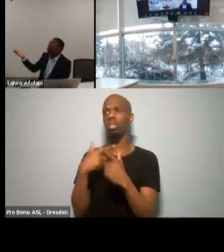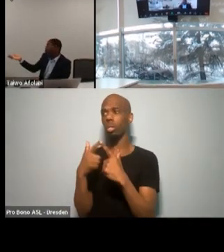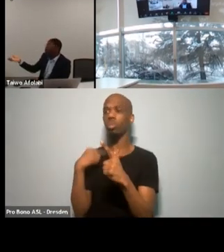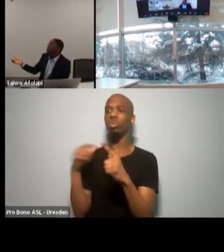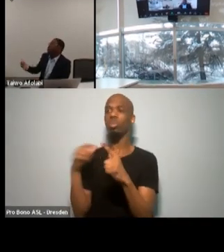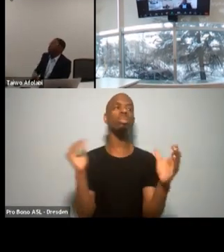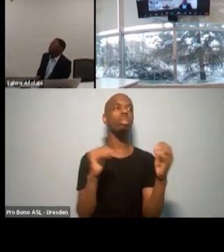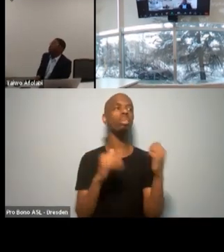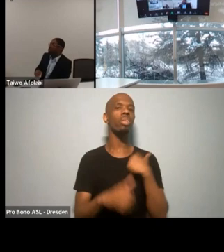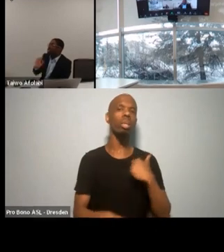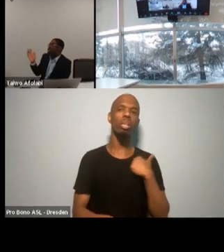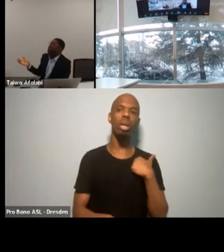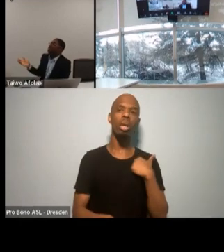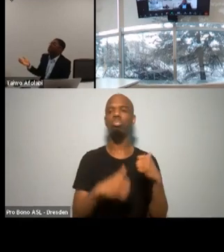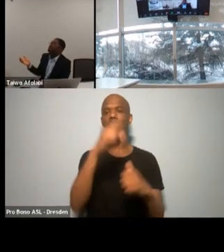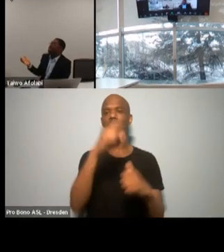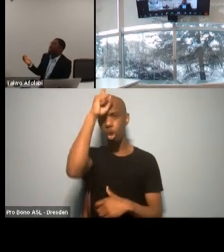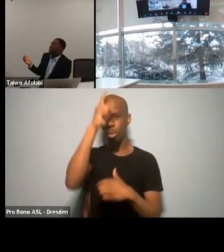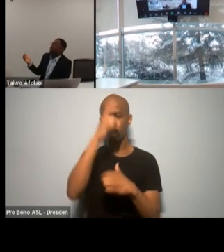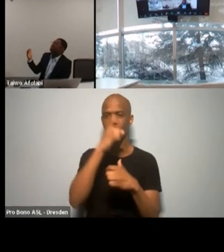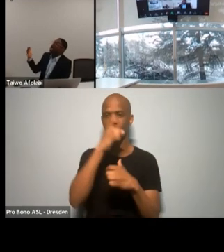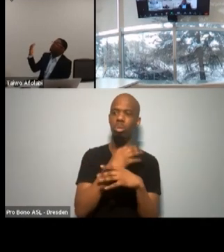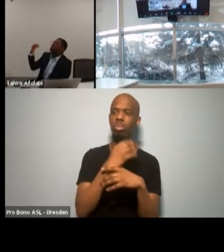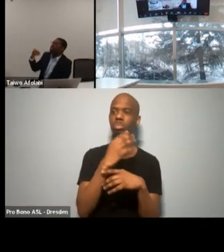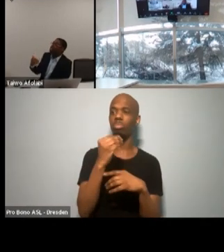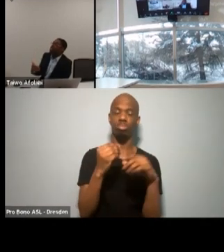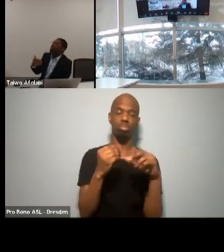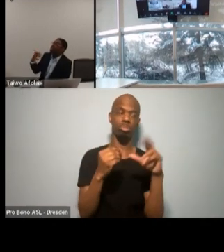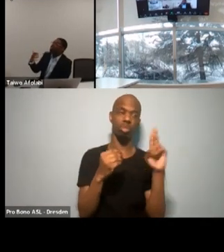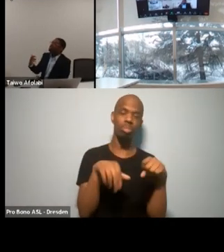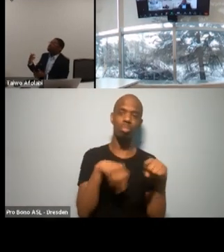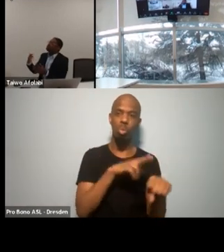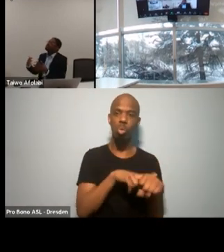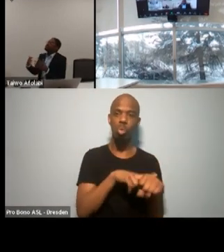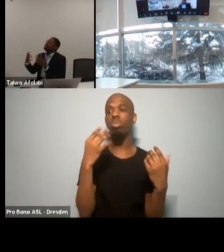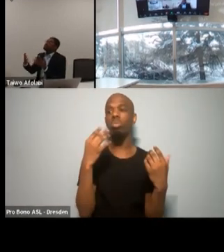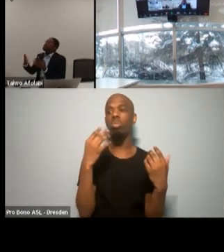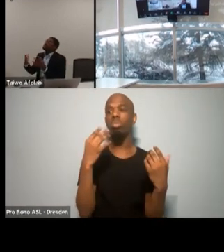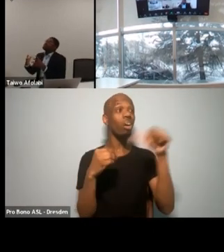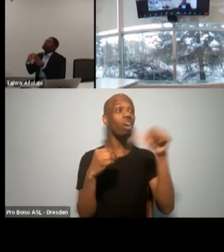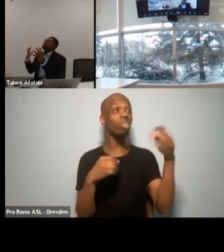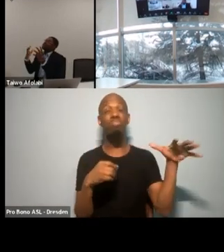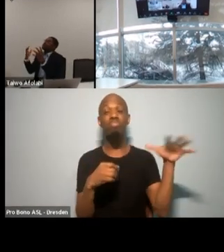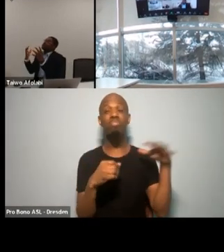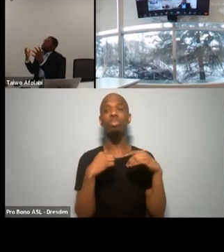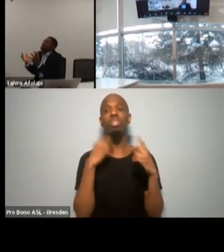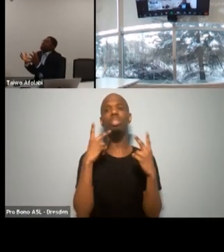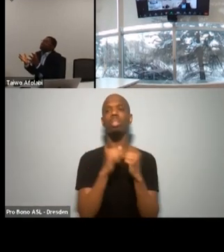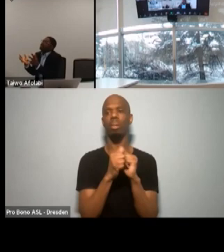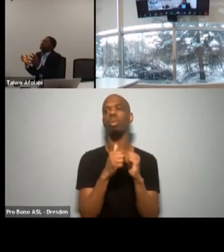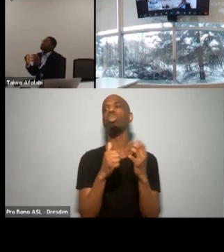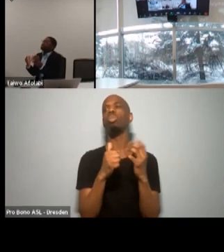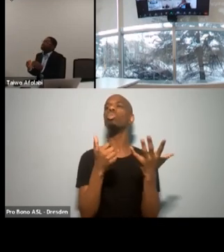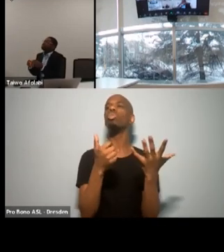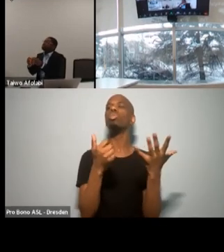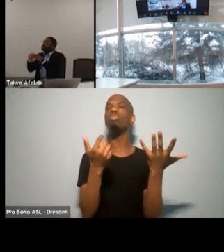and of course the US and other spaces, to see how the state has sort of brought in these interventions to be able